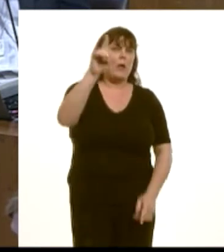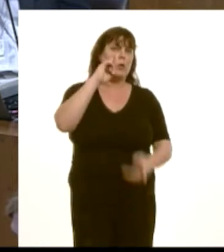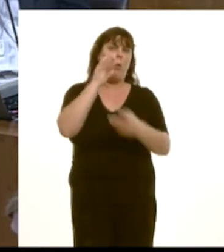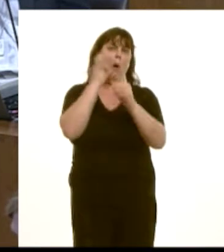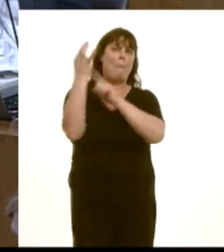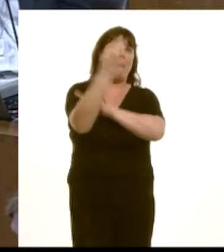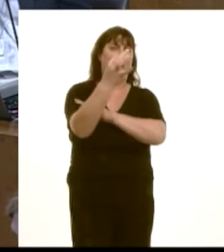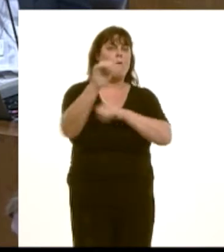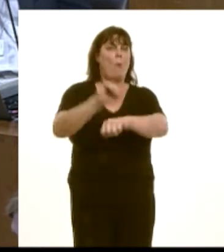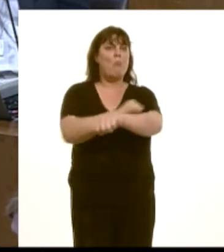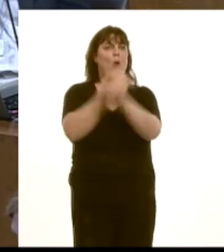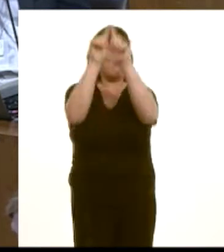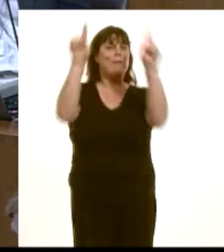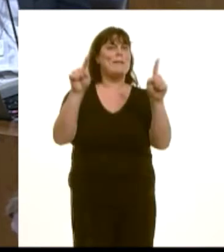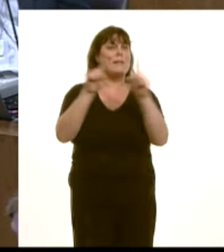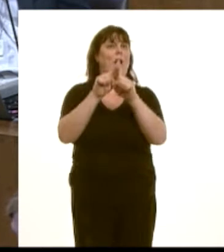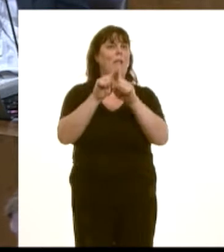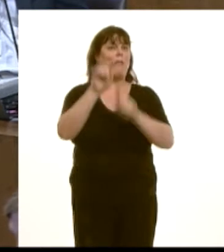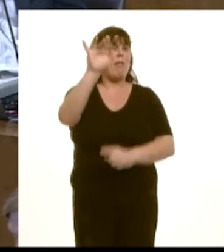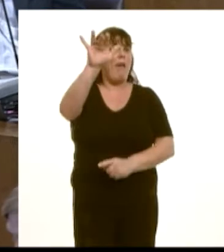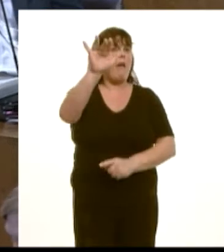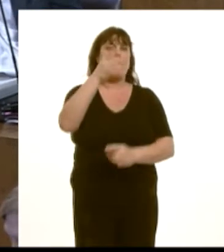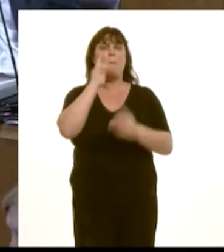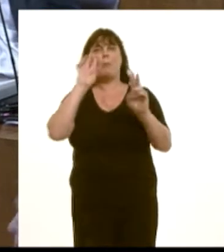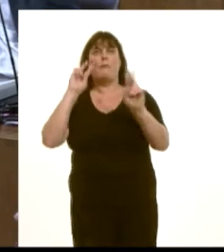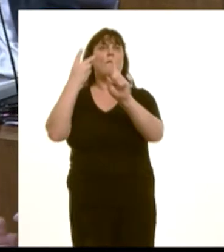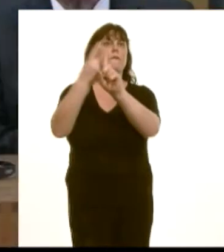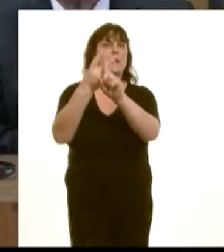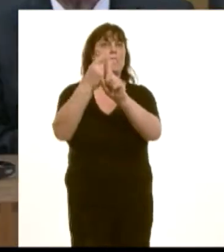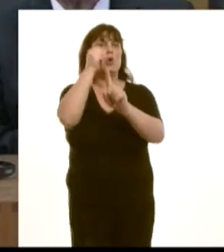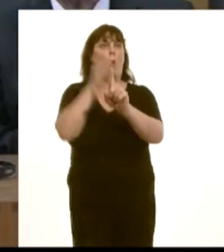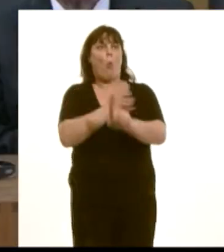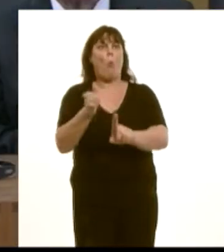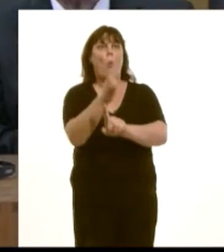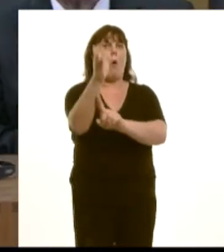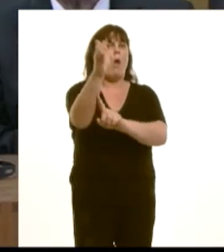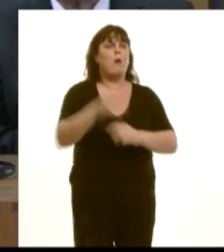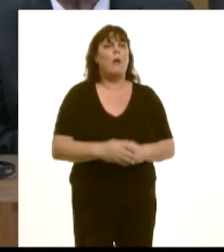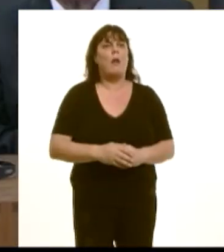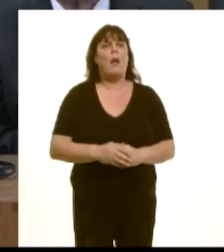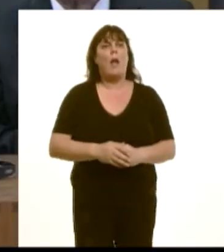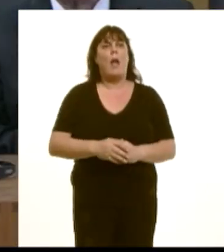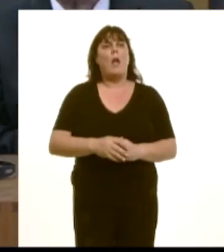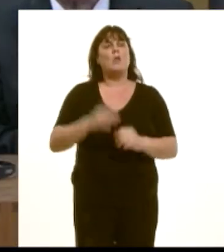for brown tourism signs, and I hope then that St Asaph gets the visual recognition from